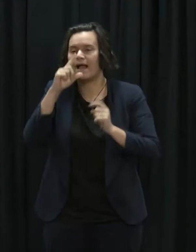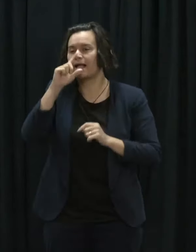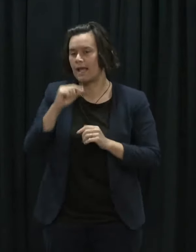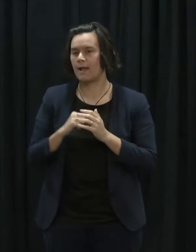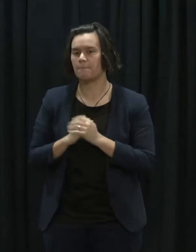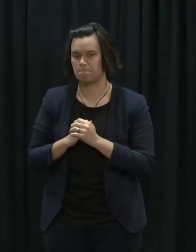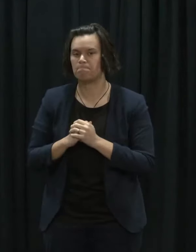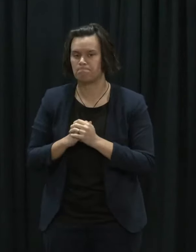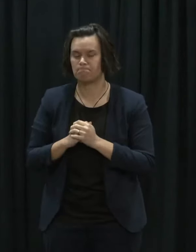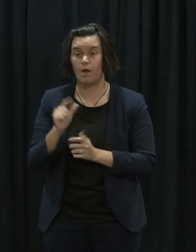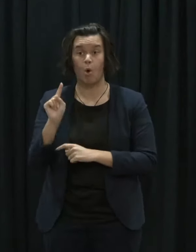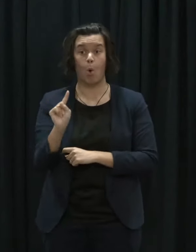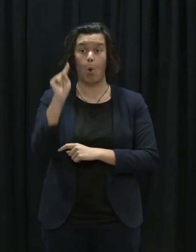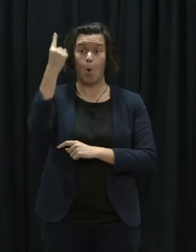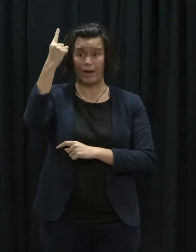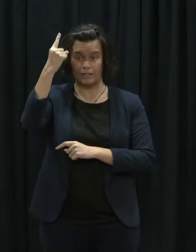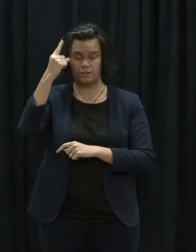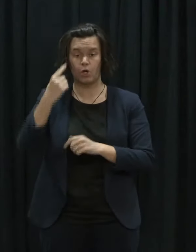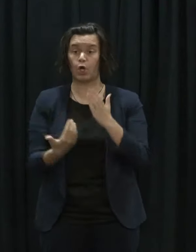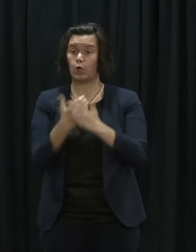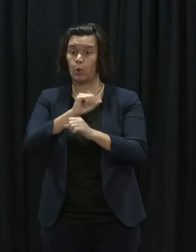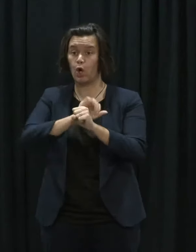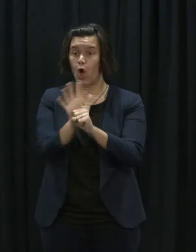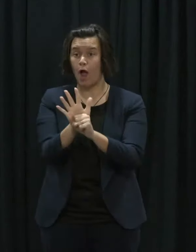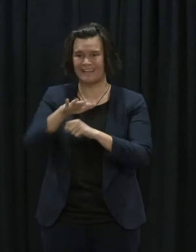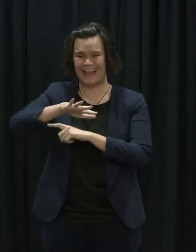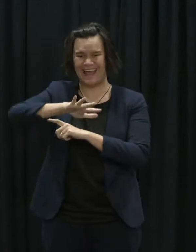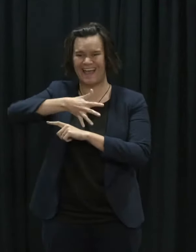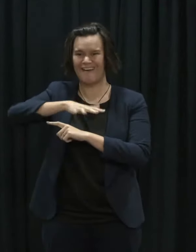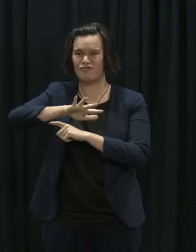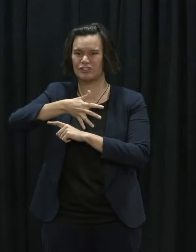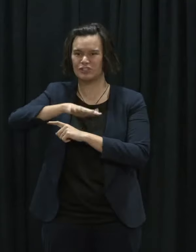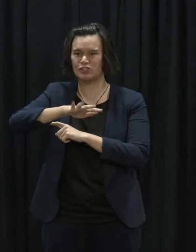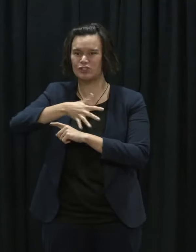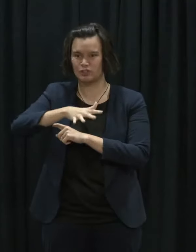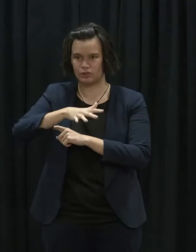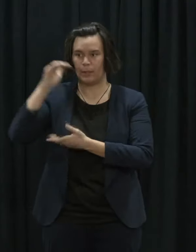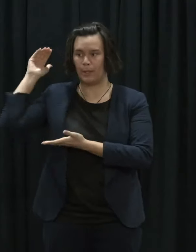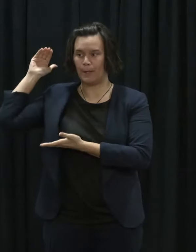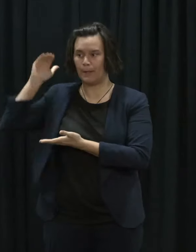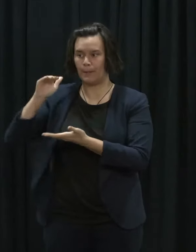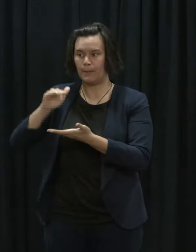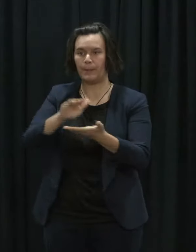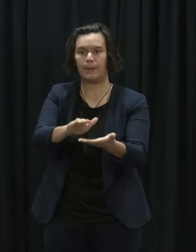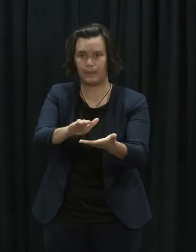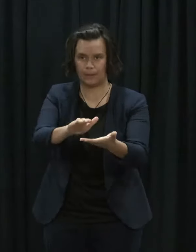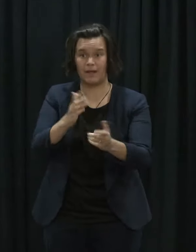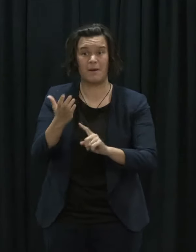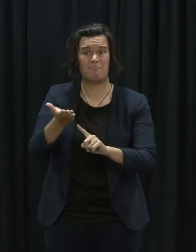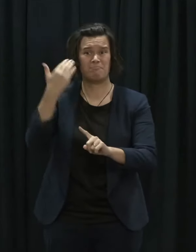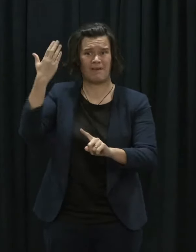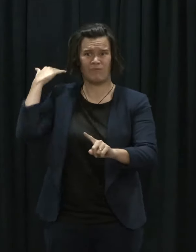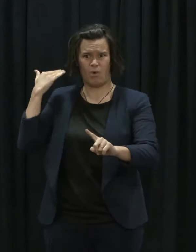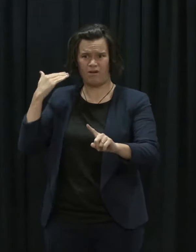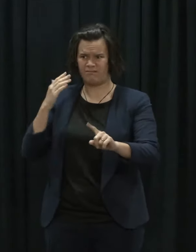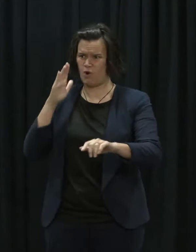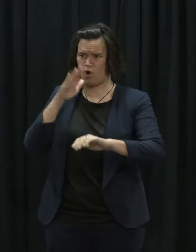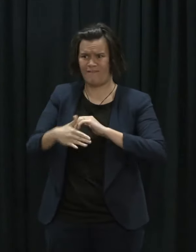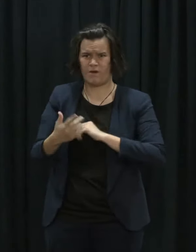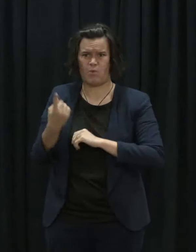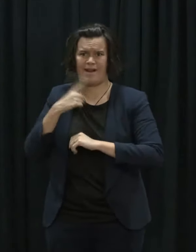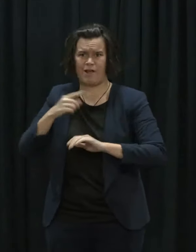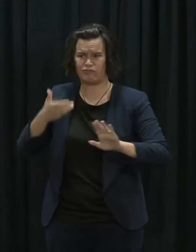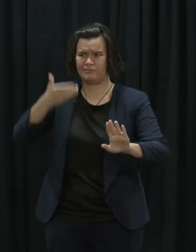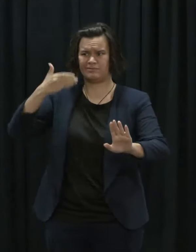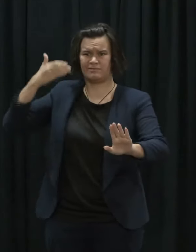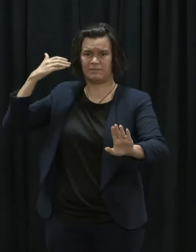optimism.